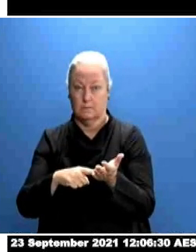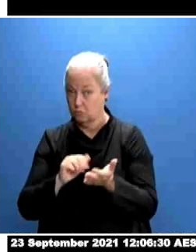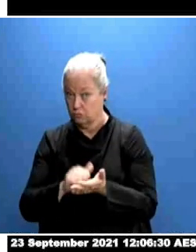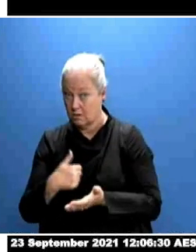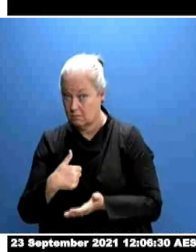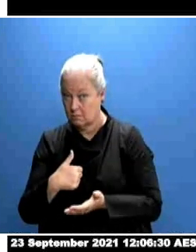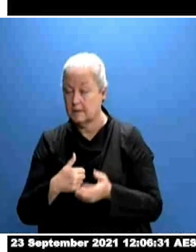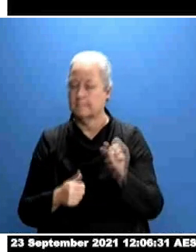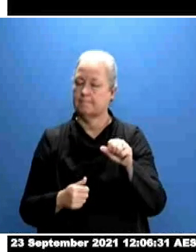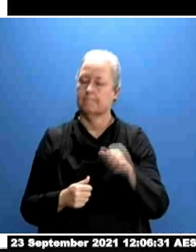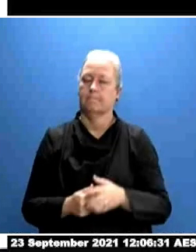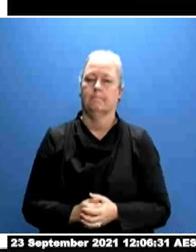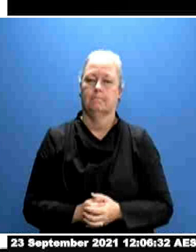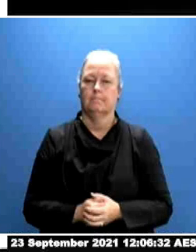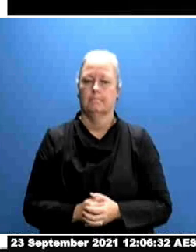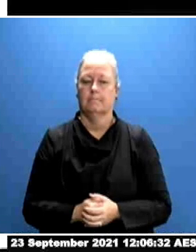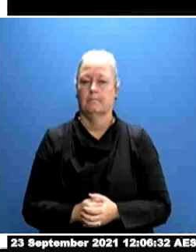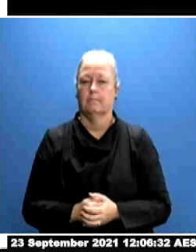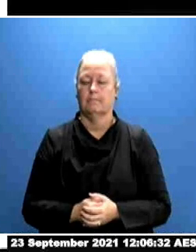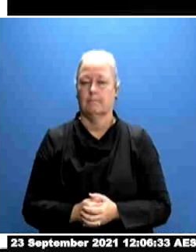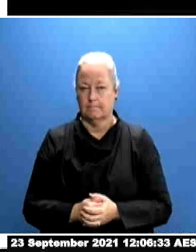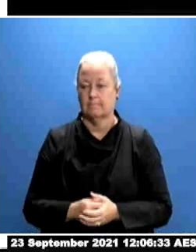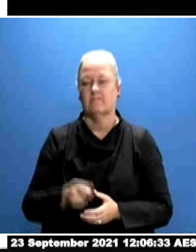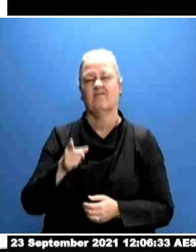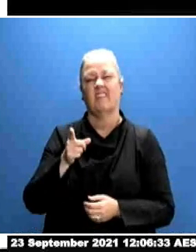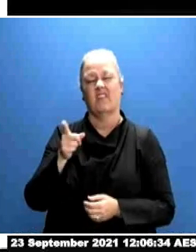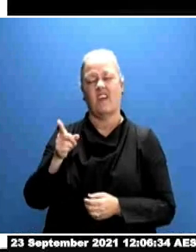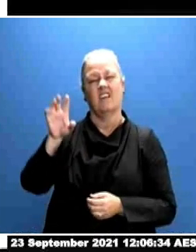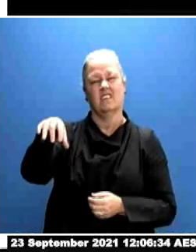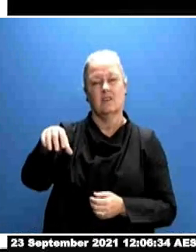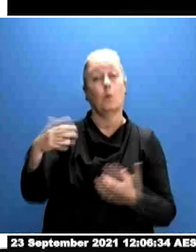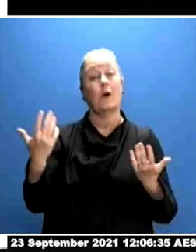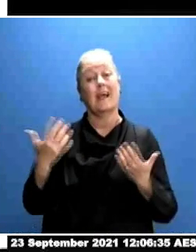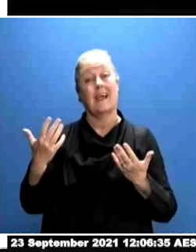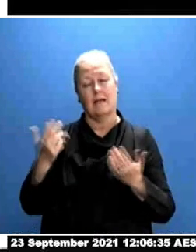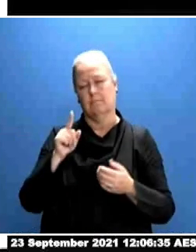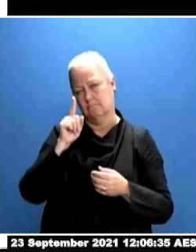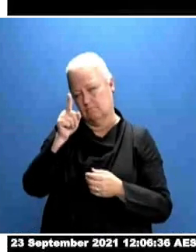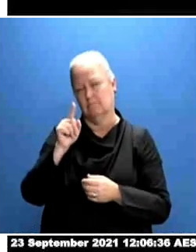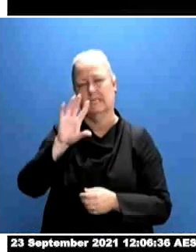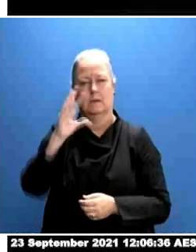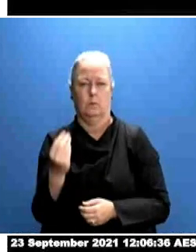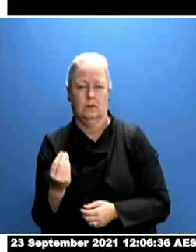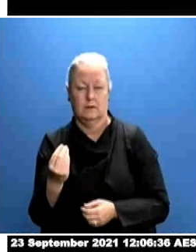That's correct, yes. And this is a facility in Darwin? Yes.